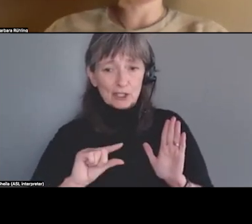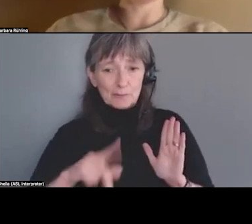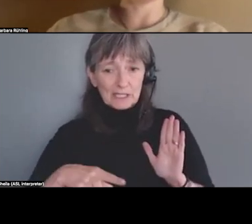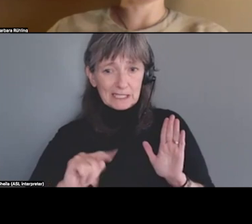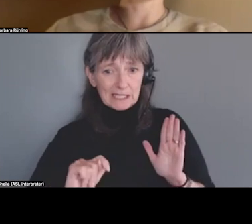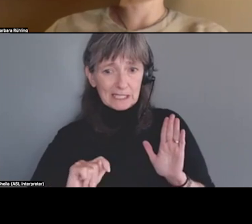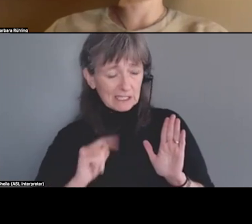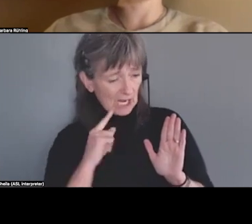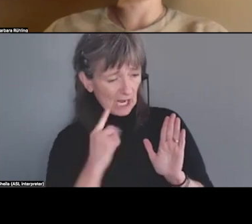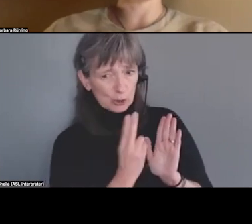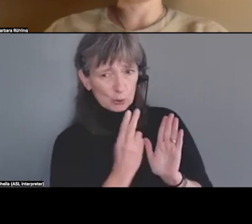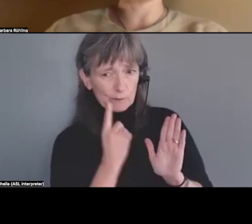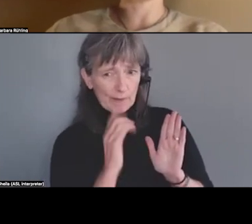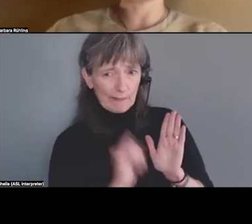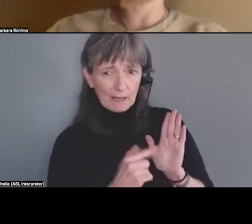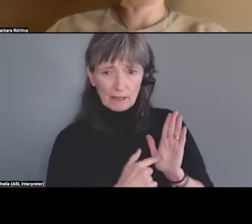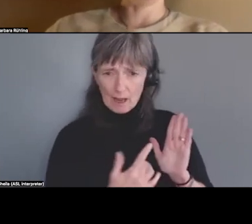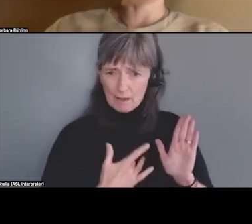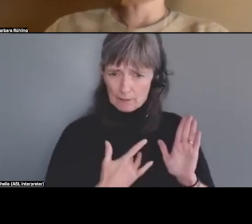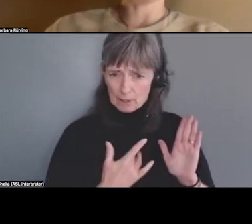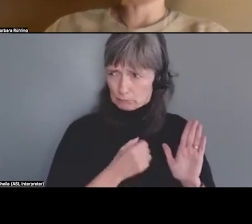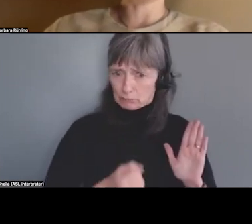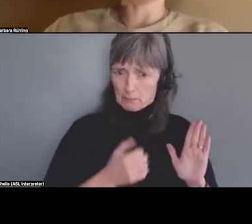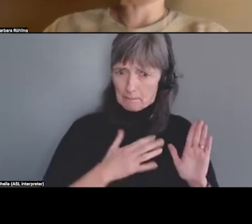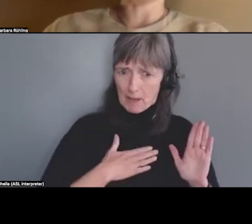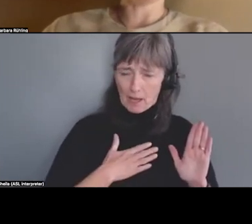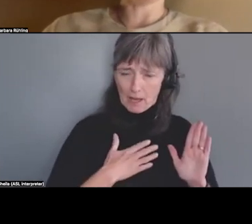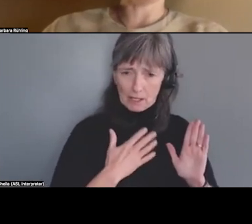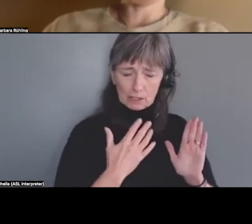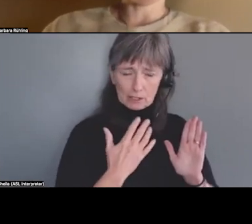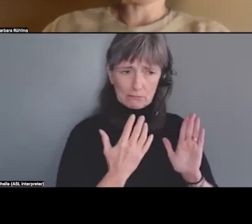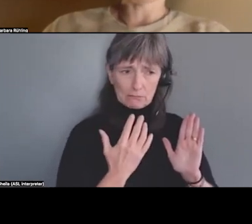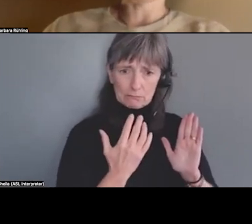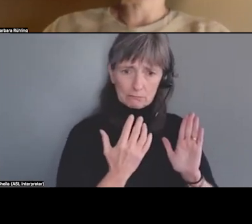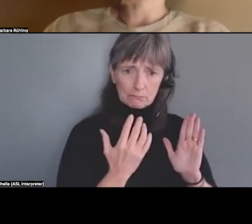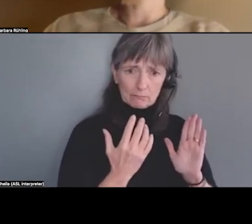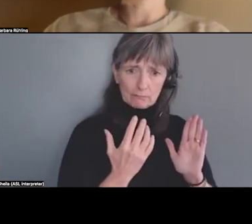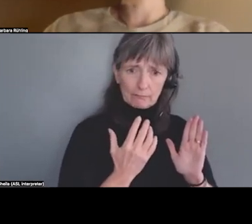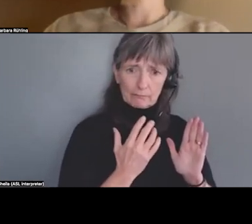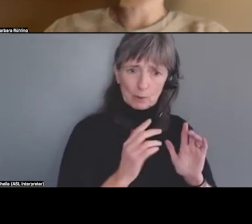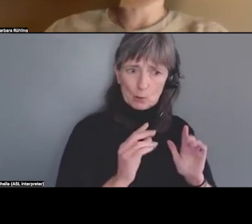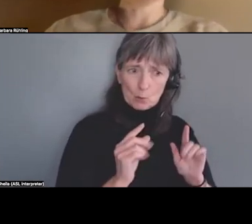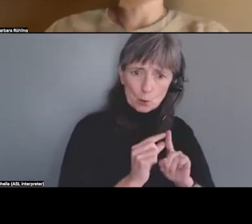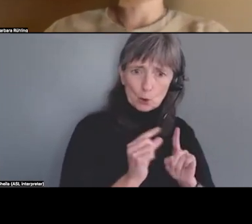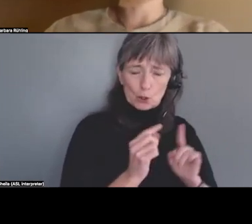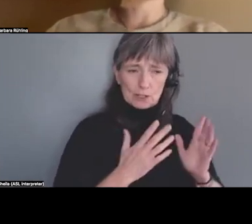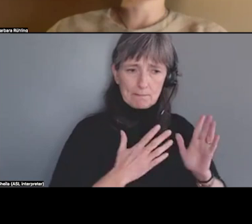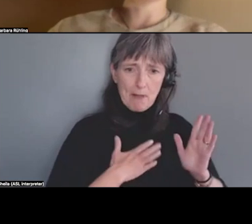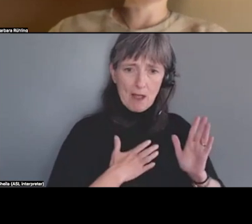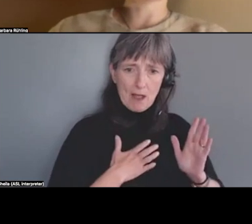is my text. This is not something that has been created from the bottom up." Grammarly is used